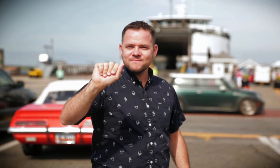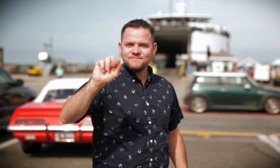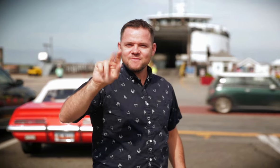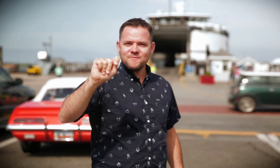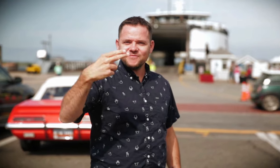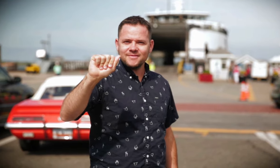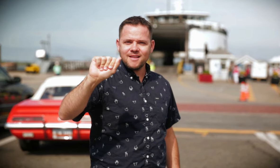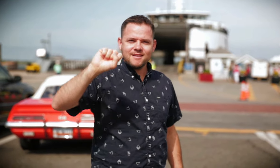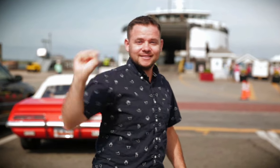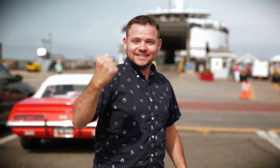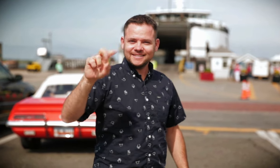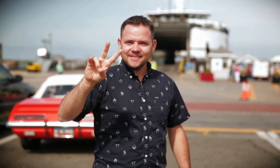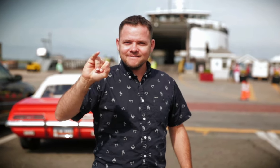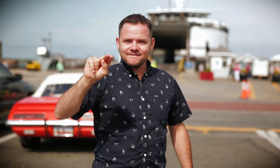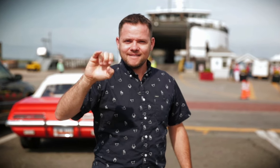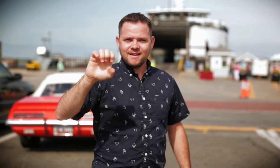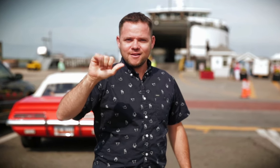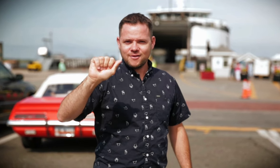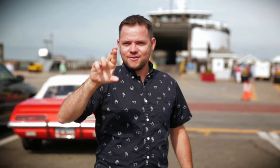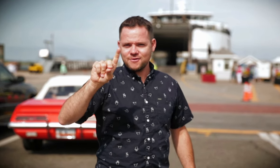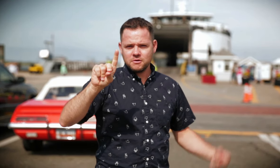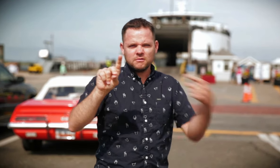Nowhere but Martha's Vineyard.